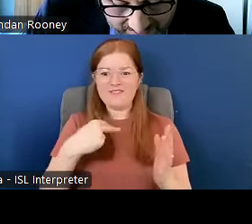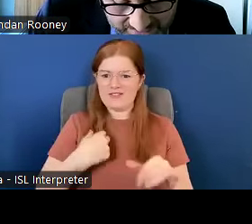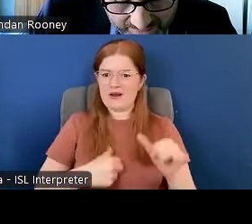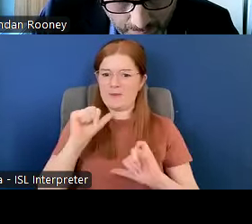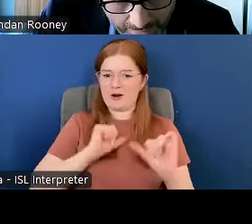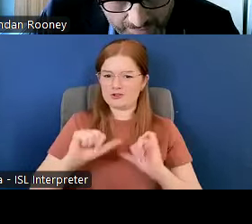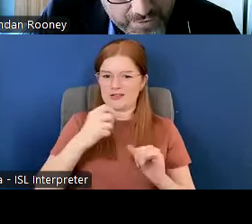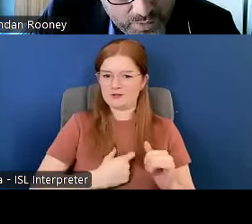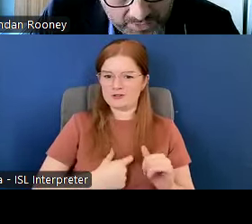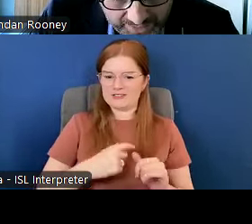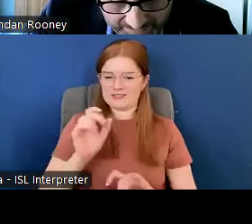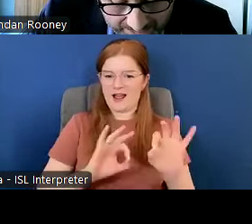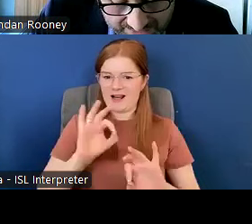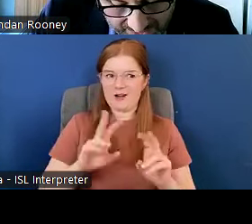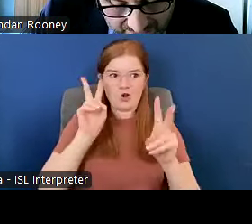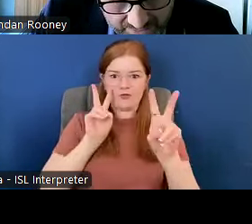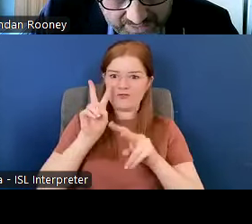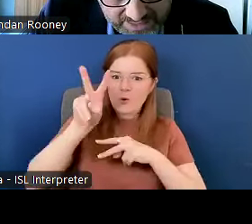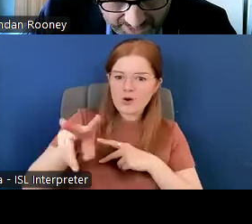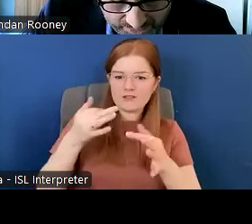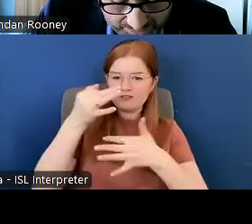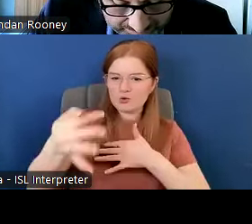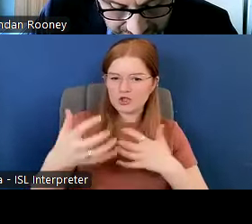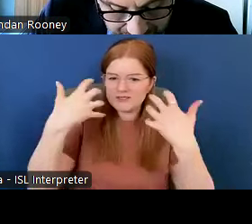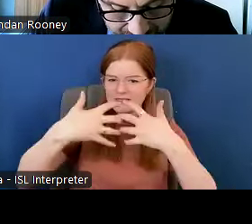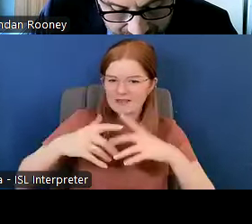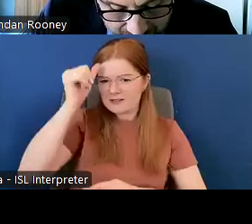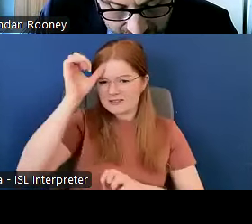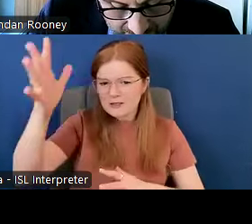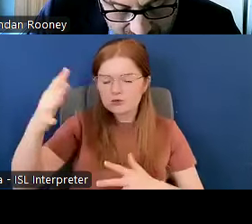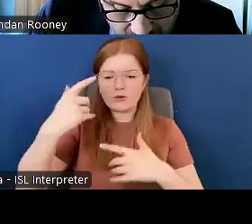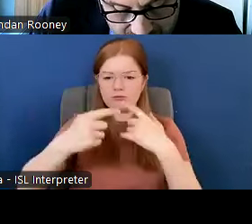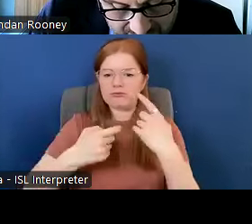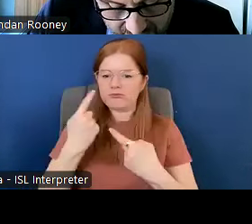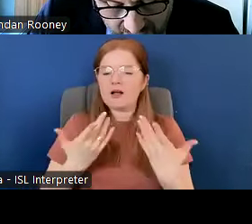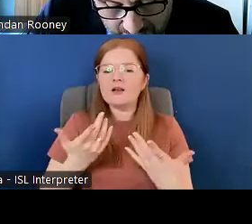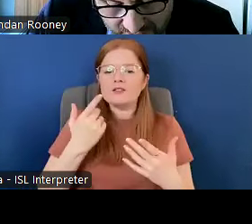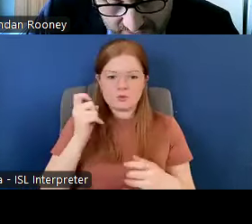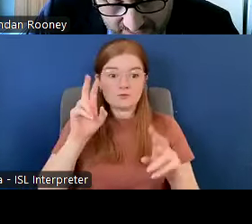character, forward-looking, technical, intellectual. As you can see, early pictures,